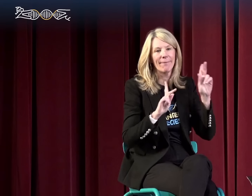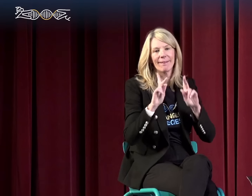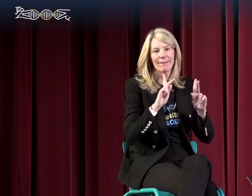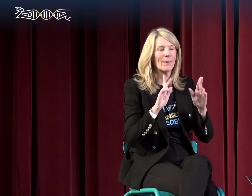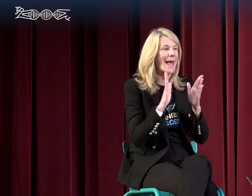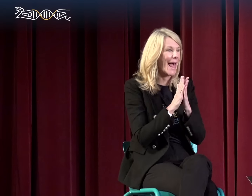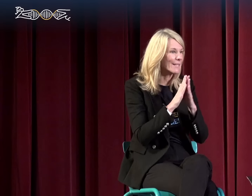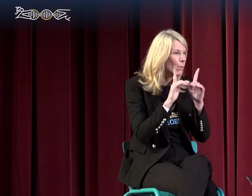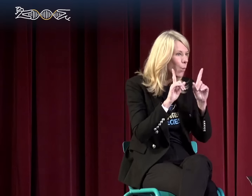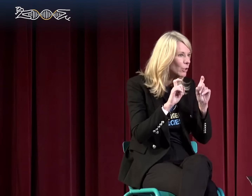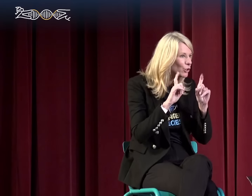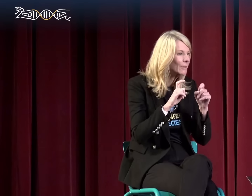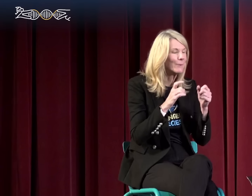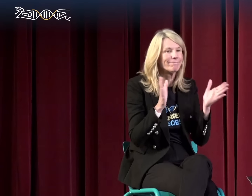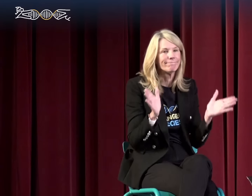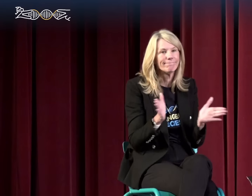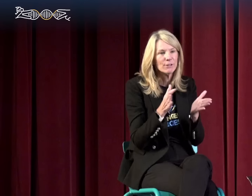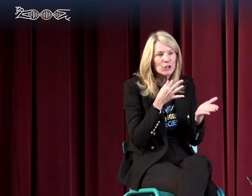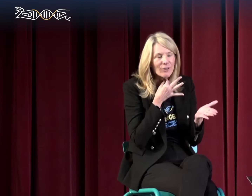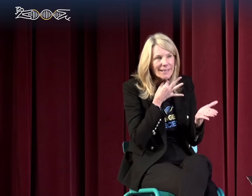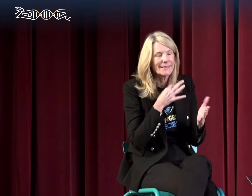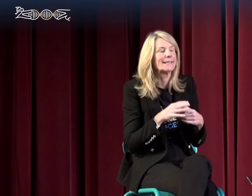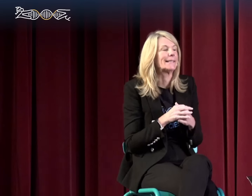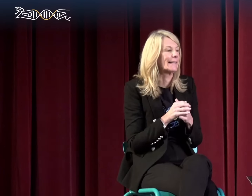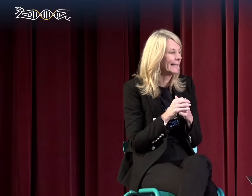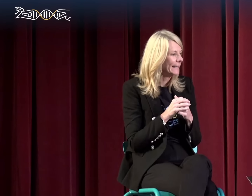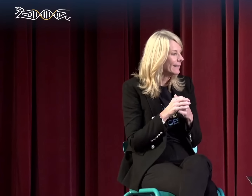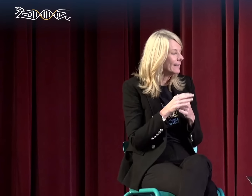people to ask more questions to promote curiosity and challenge various